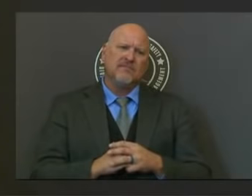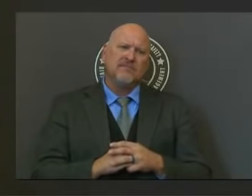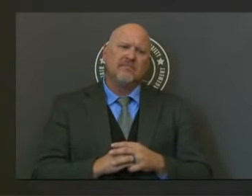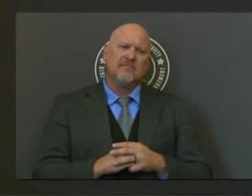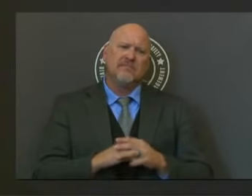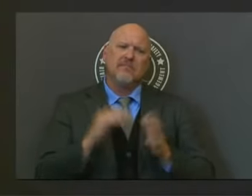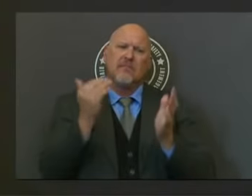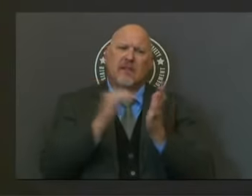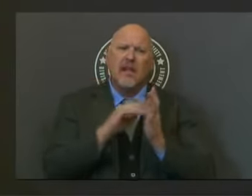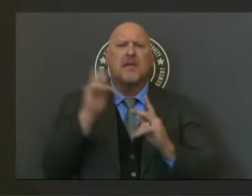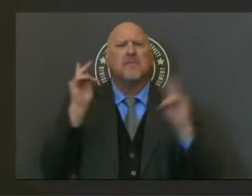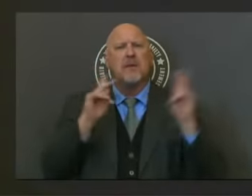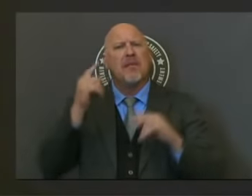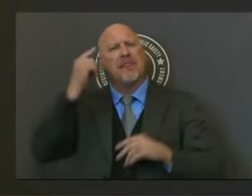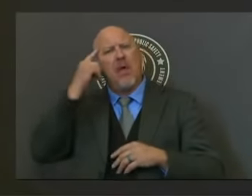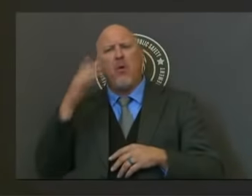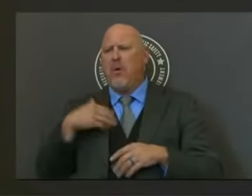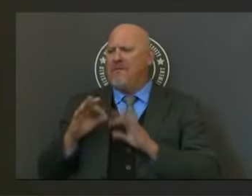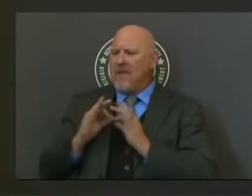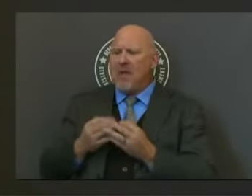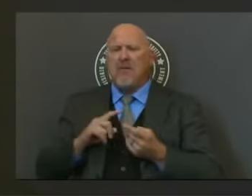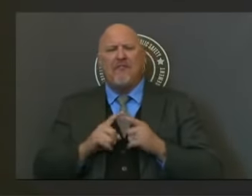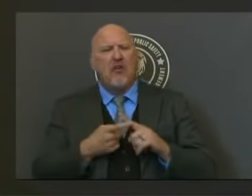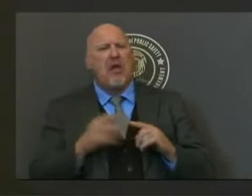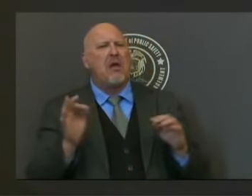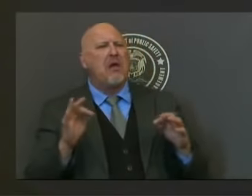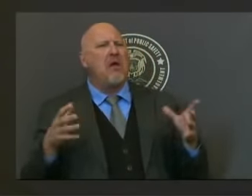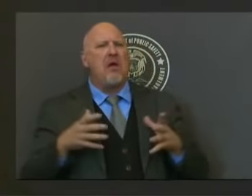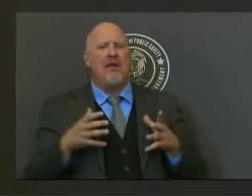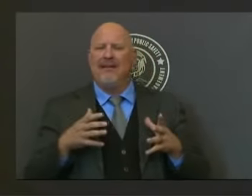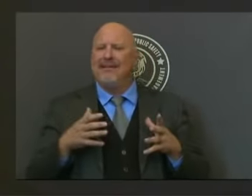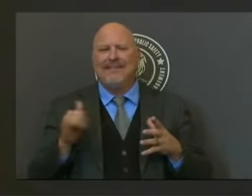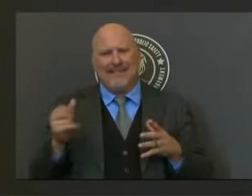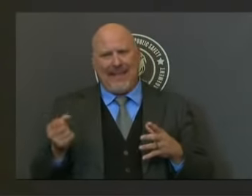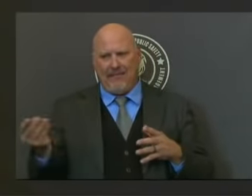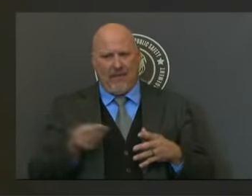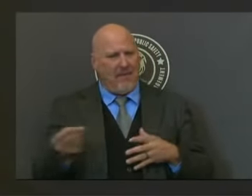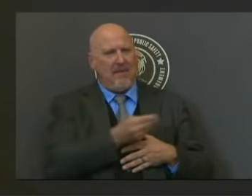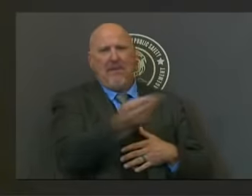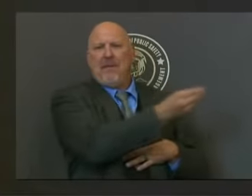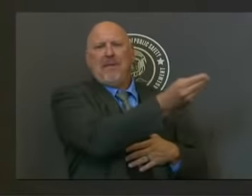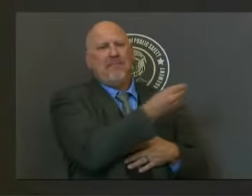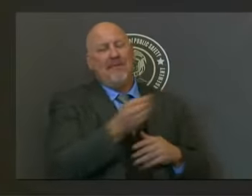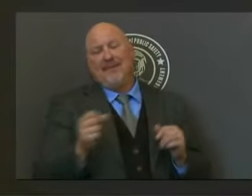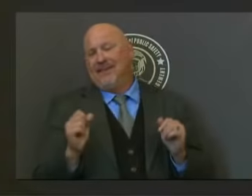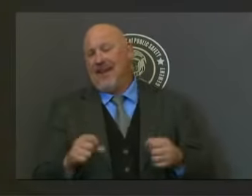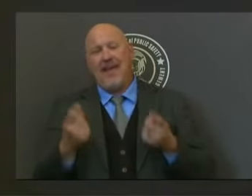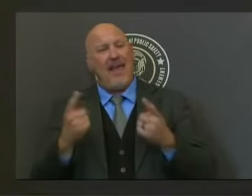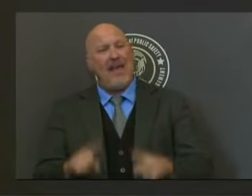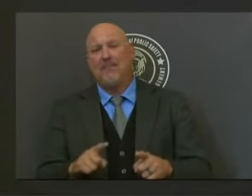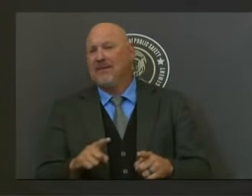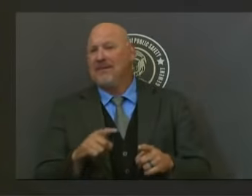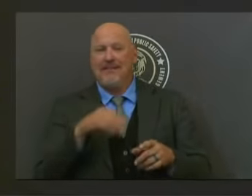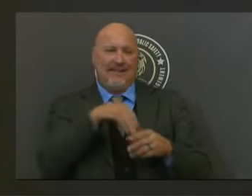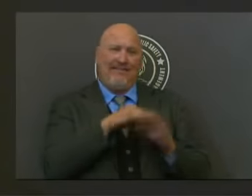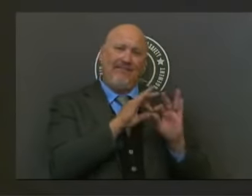nineteen virus so again we're asking from some sacrifice